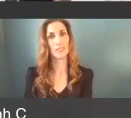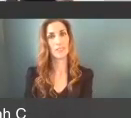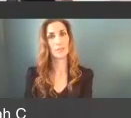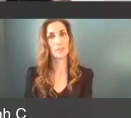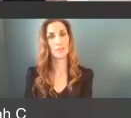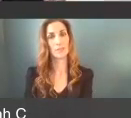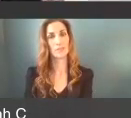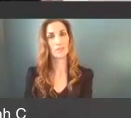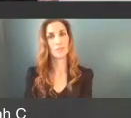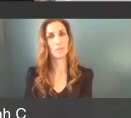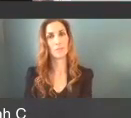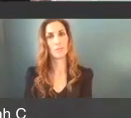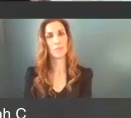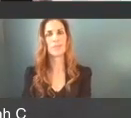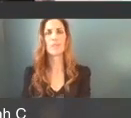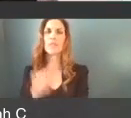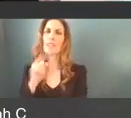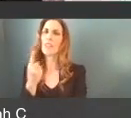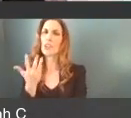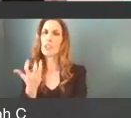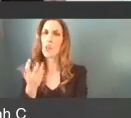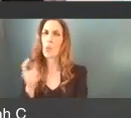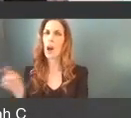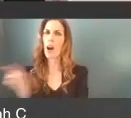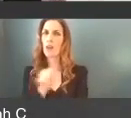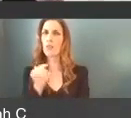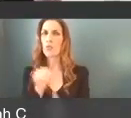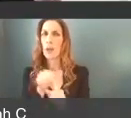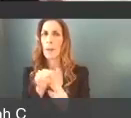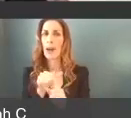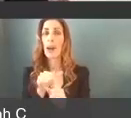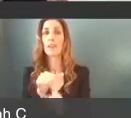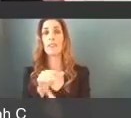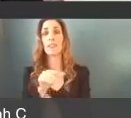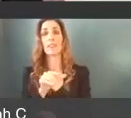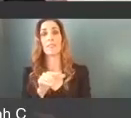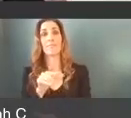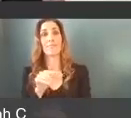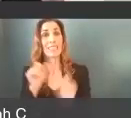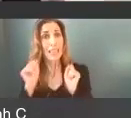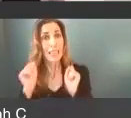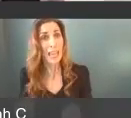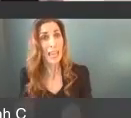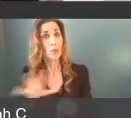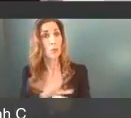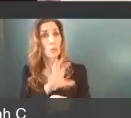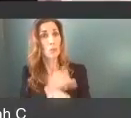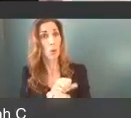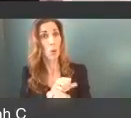[Commissioner Arkoosh] Well, first I just want to remind everyone that eligibility does not necessarily mean that we